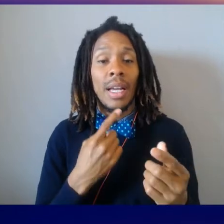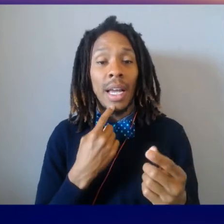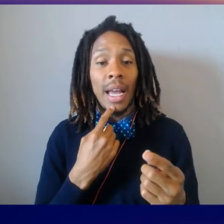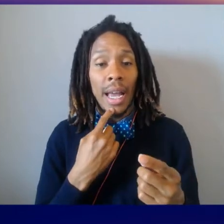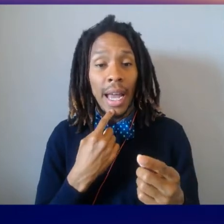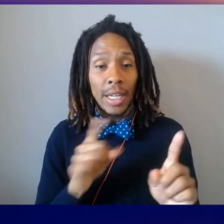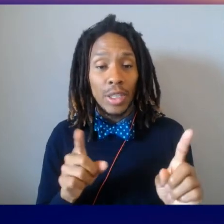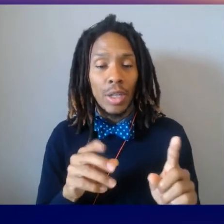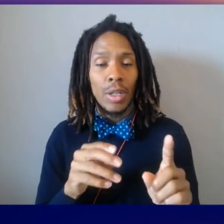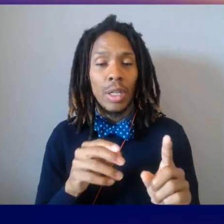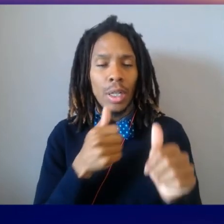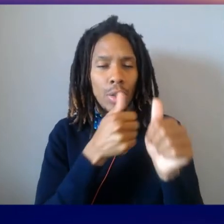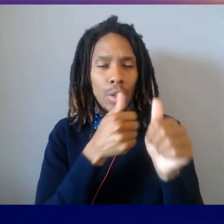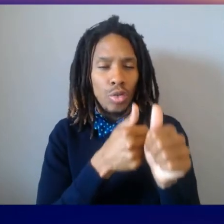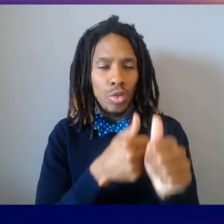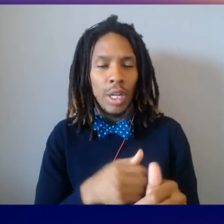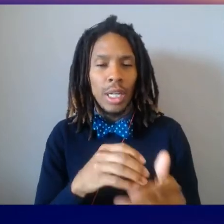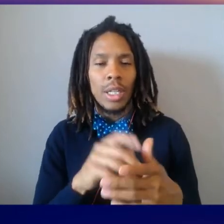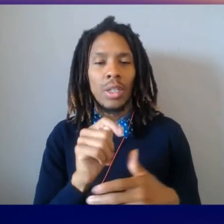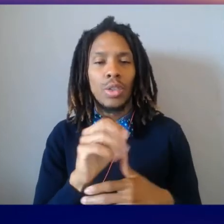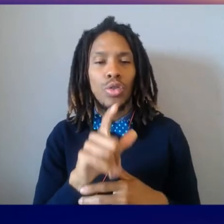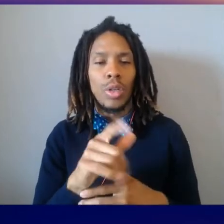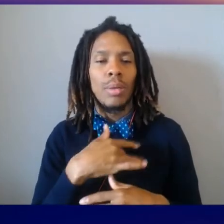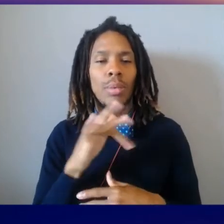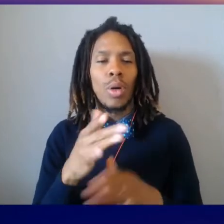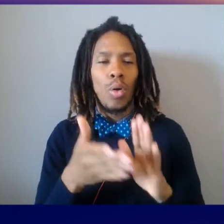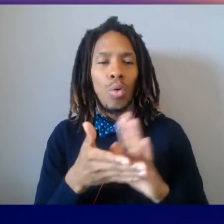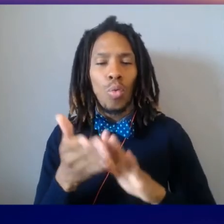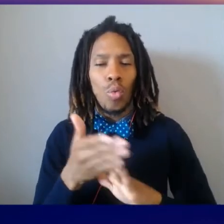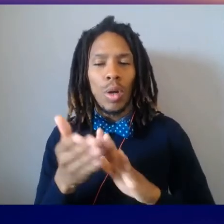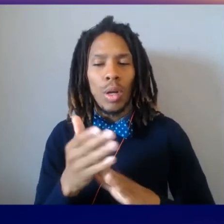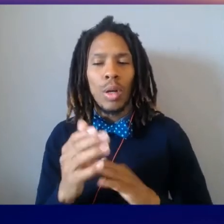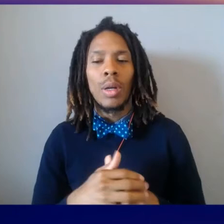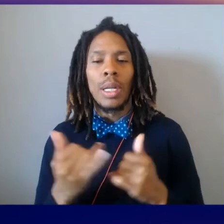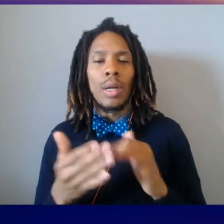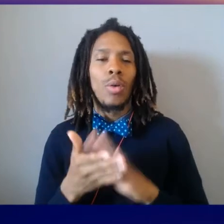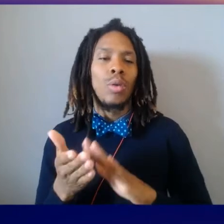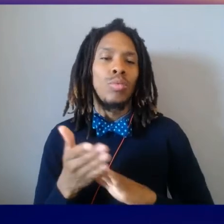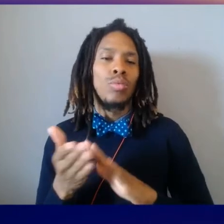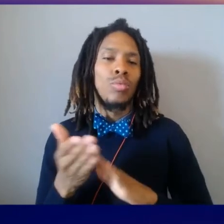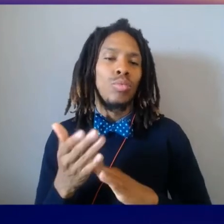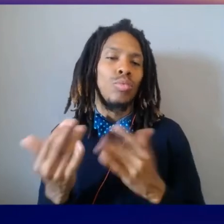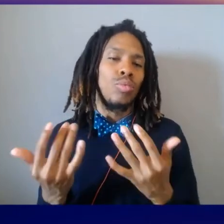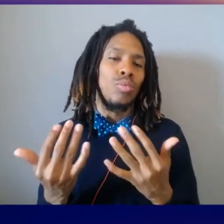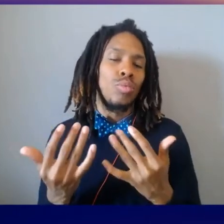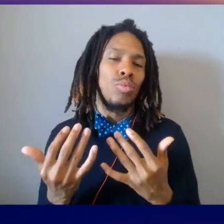I'm gonna go ahead and run that. It's running. I have a pretty...